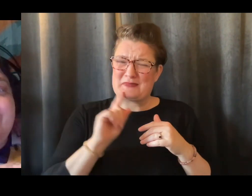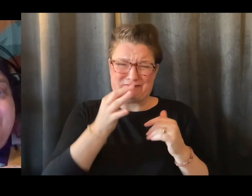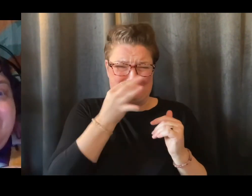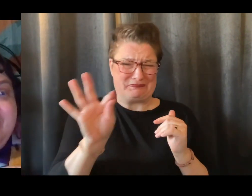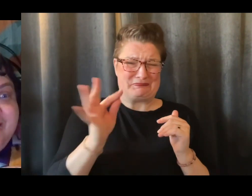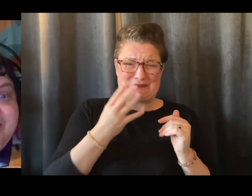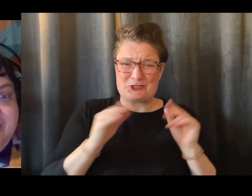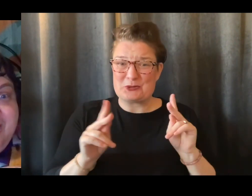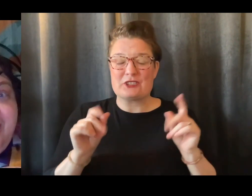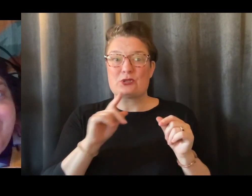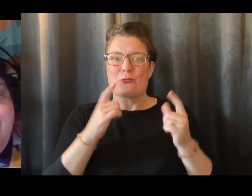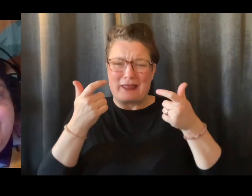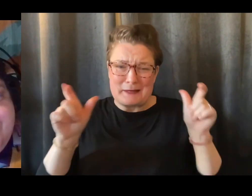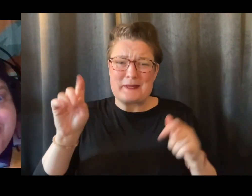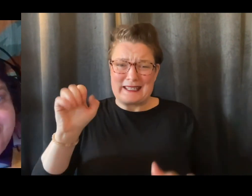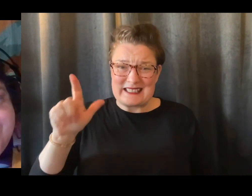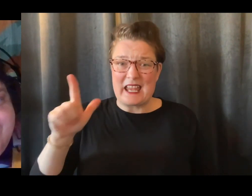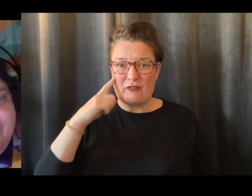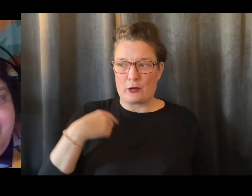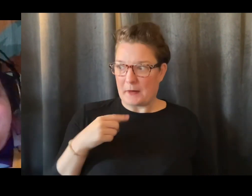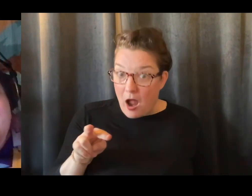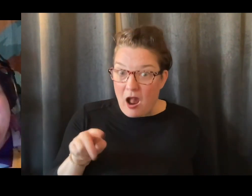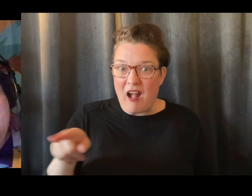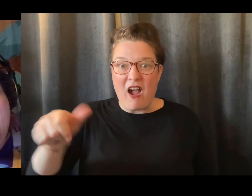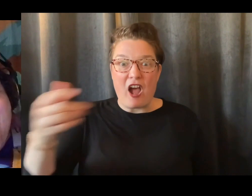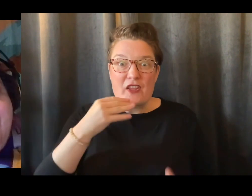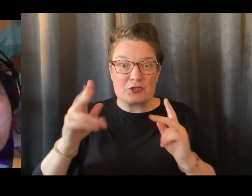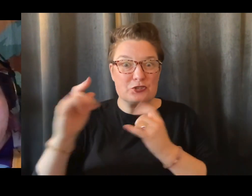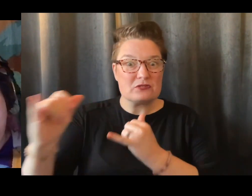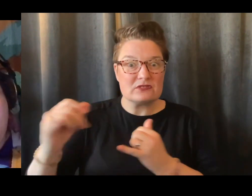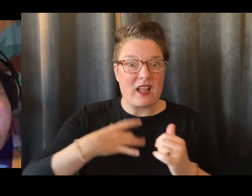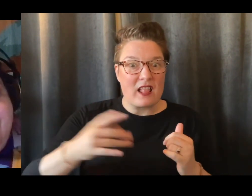other Jews that like punk music or like are anti-authoritarian, you know? And like yeah.